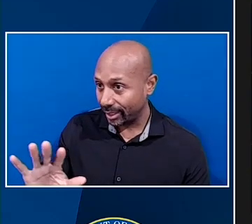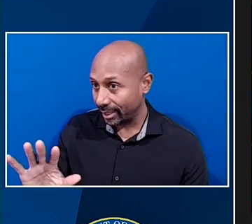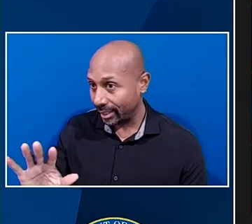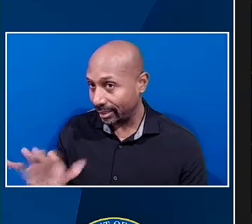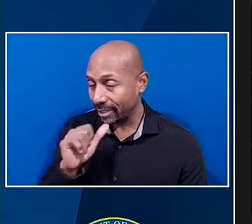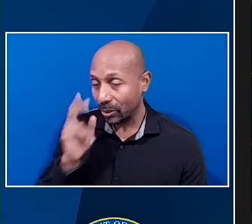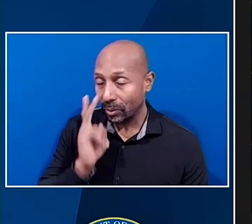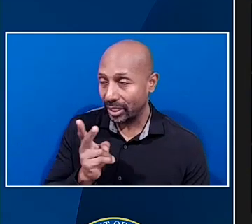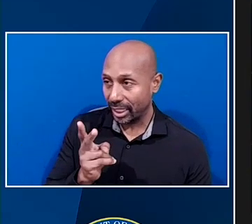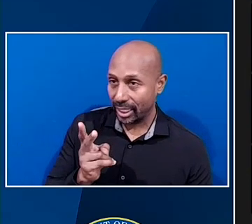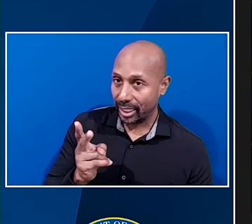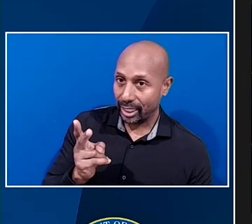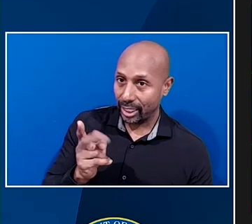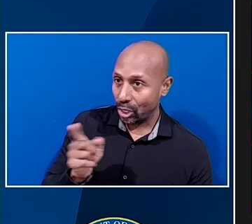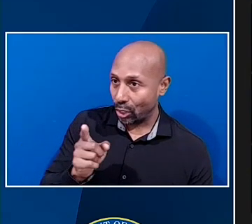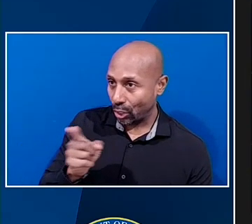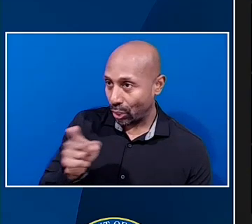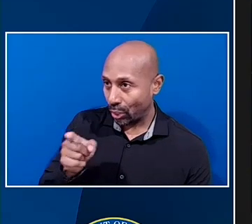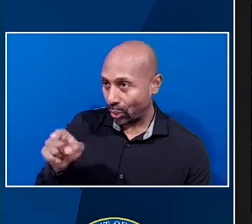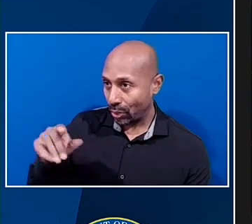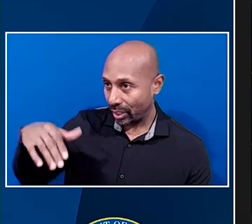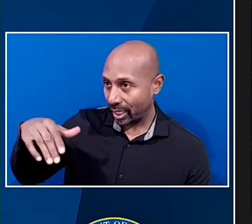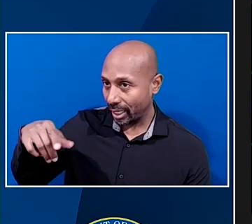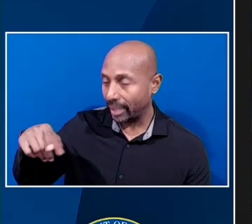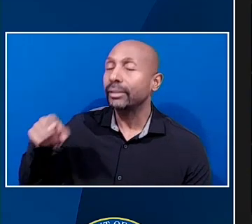I think she will be joining us shortly. And Emmett Blaney.